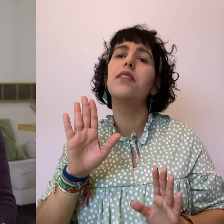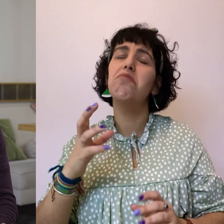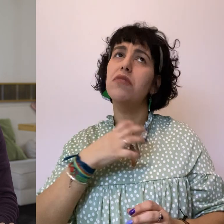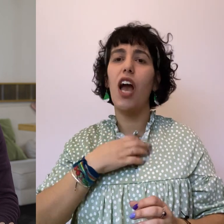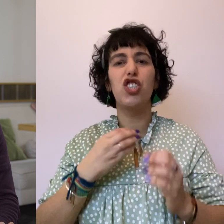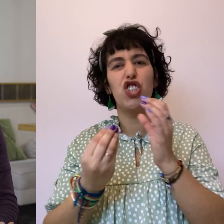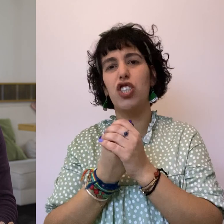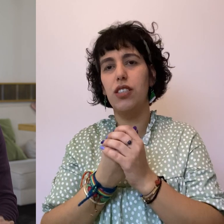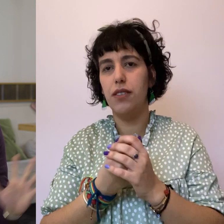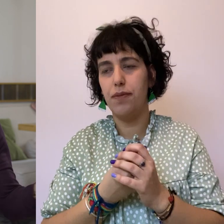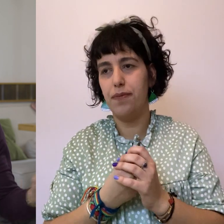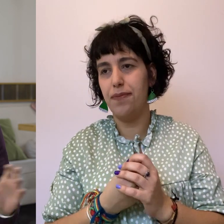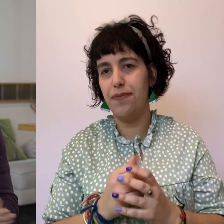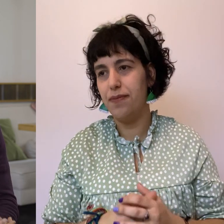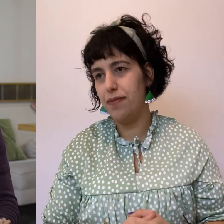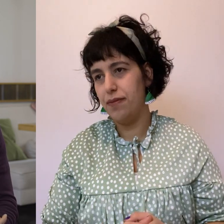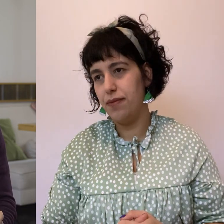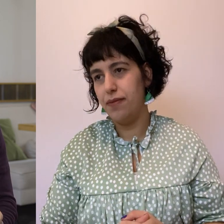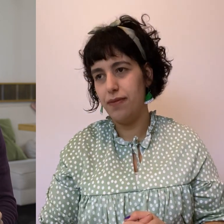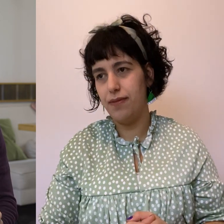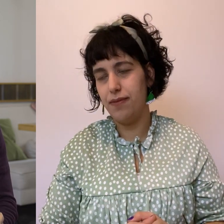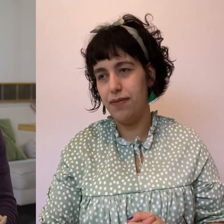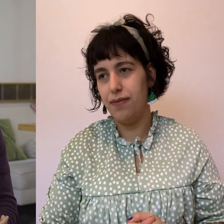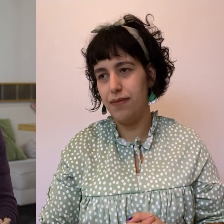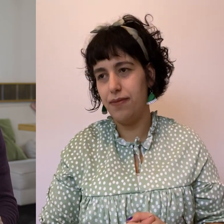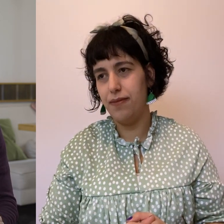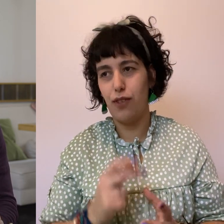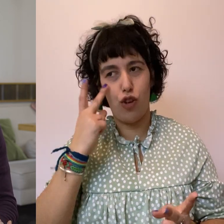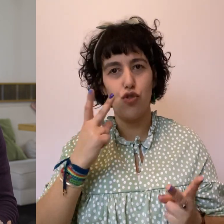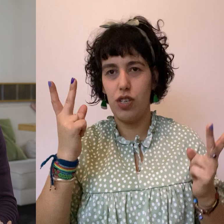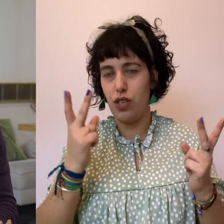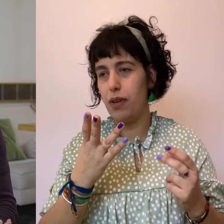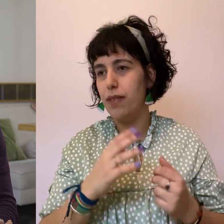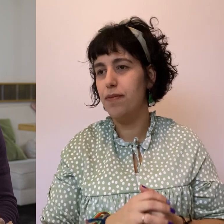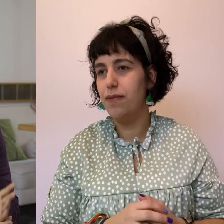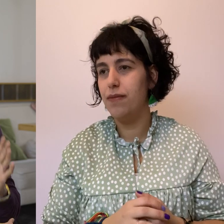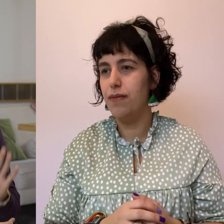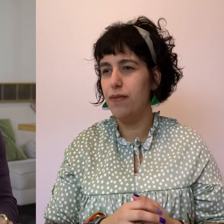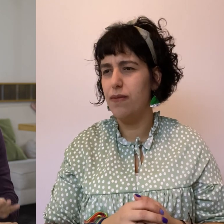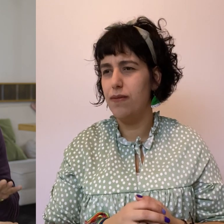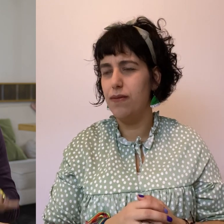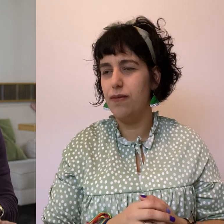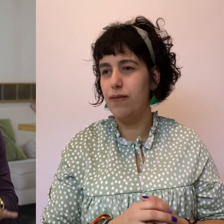Already you can't make it like "Let me be the Drag Queen", nothing like that happens, that way there was an experience.